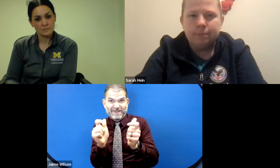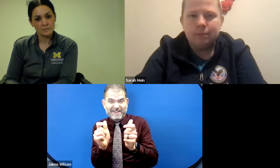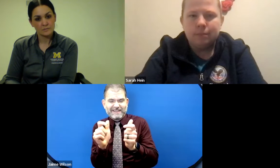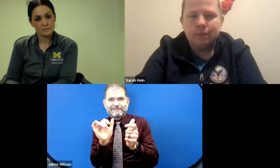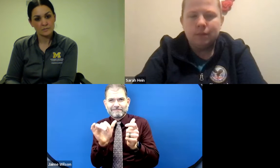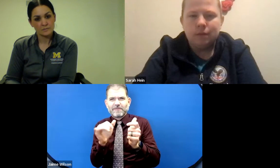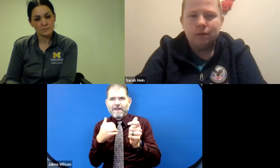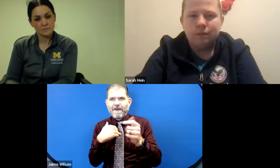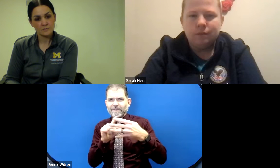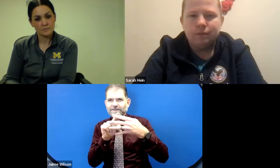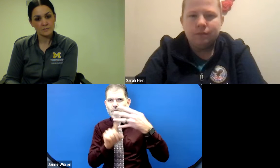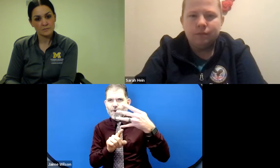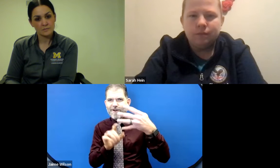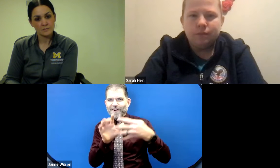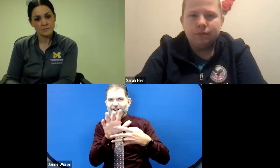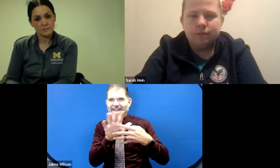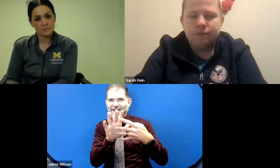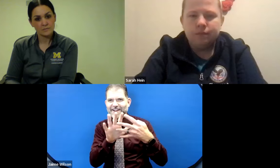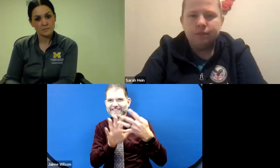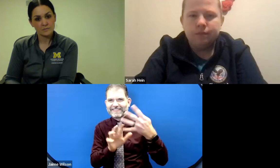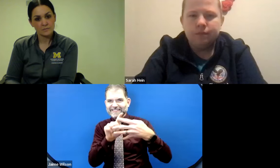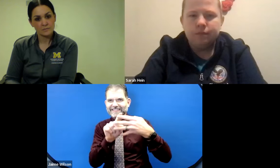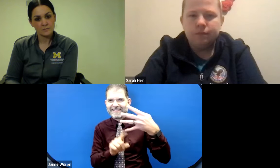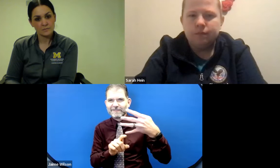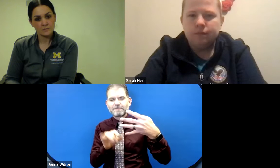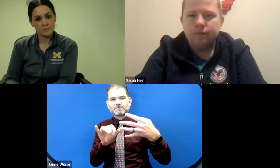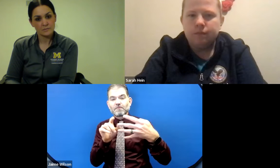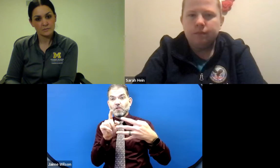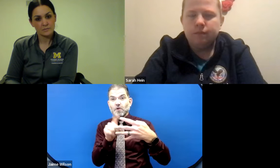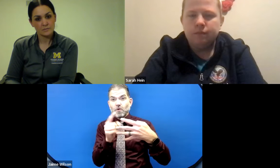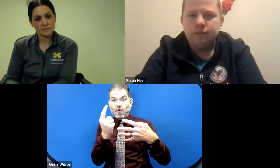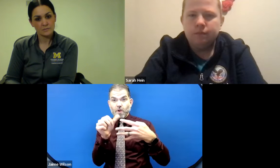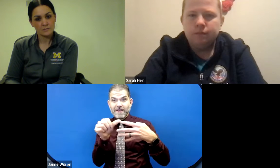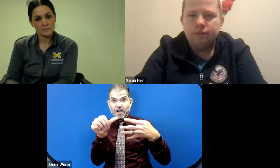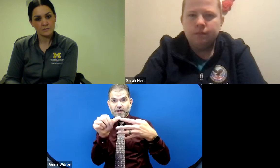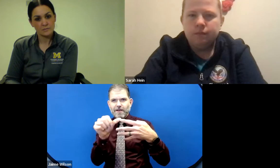ASL Interpreter: and the areas that tend to shrink as we age ASL Interpreter: are for in particular.